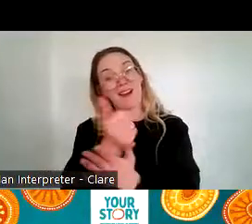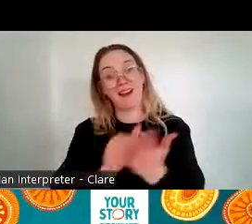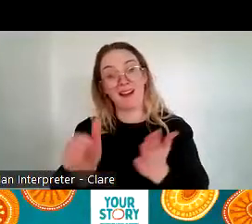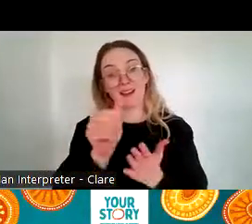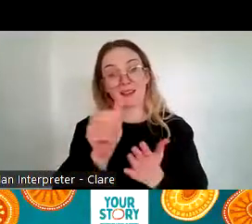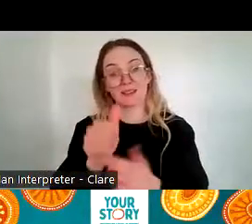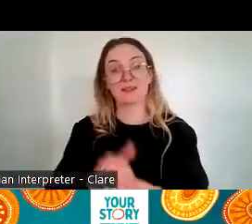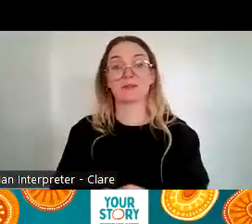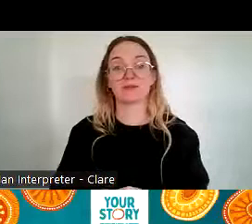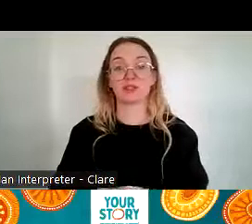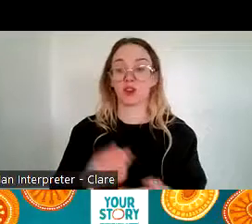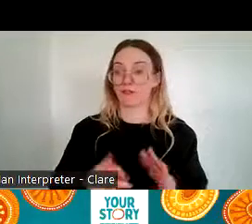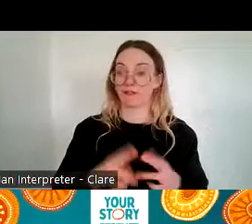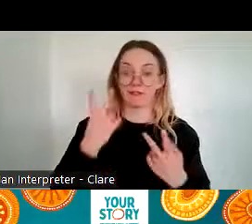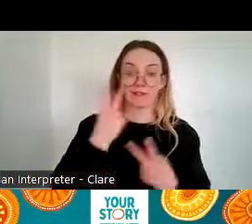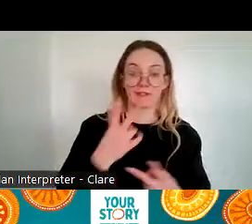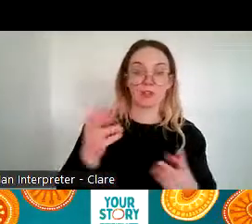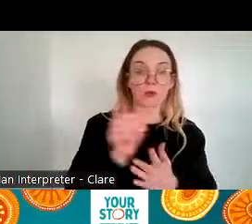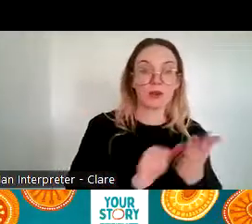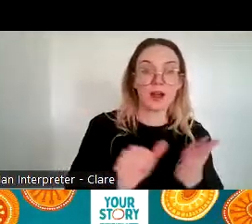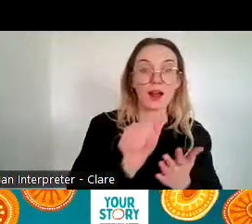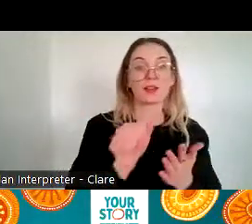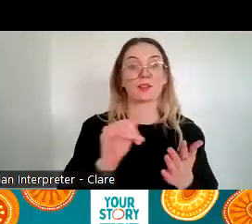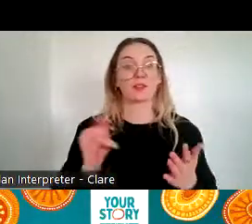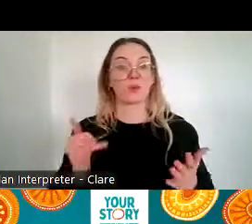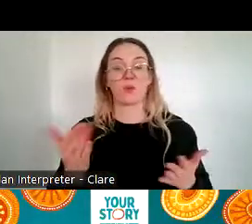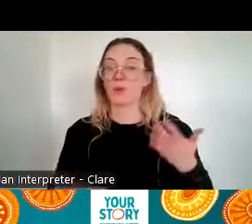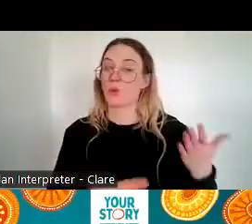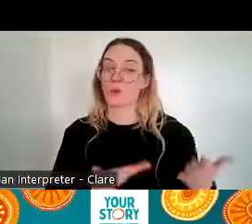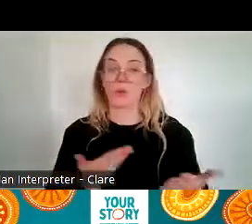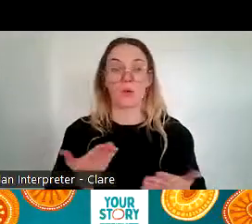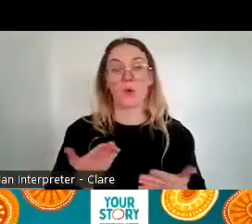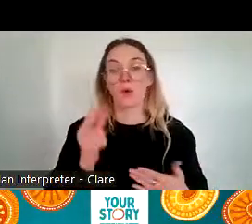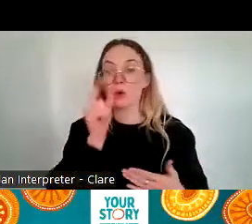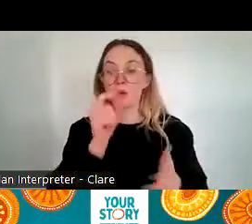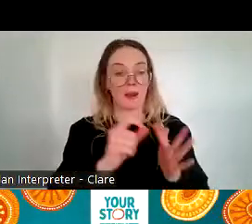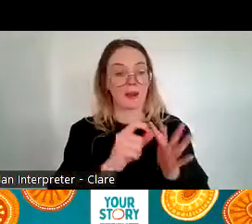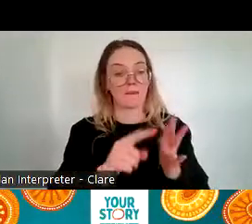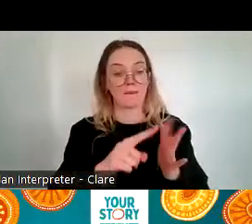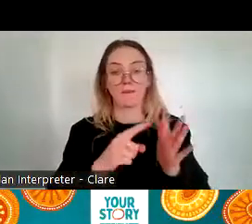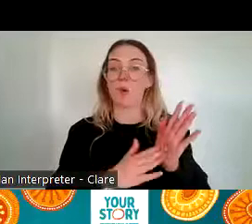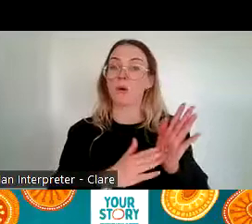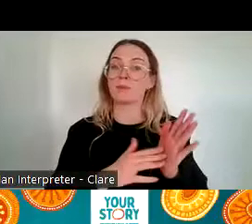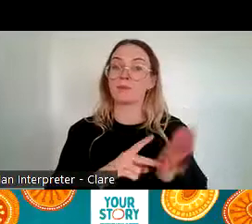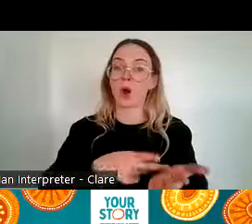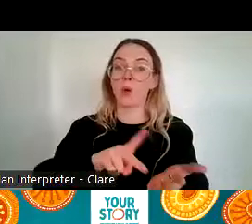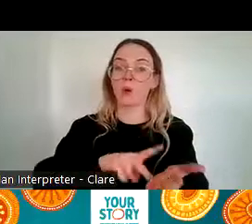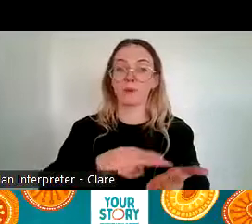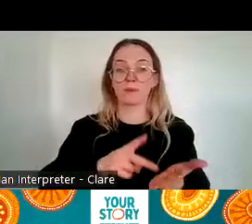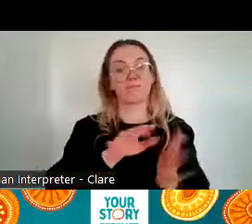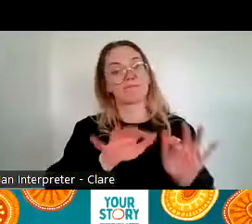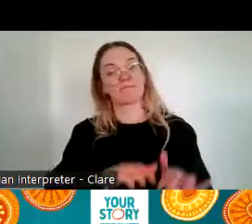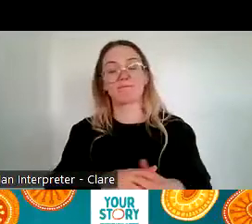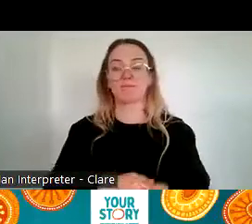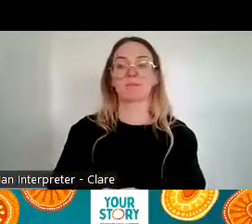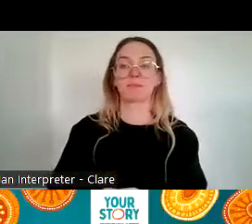whether it be visual art or it could be a poem or some other form. Basically any way that a person